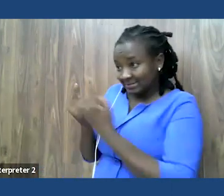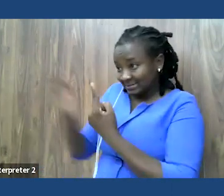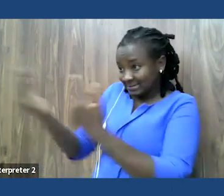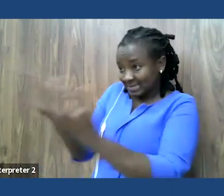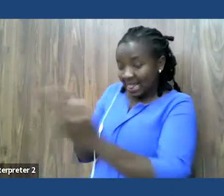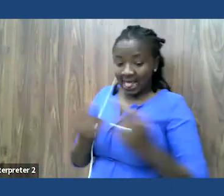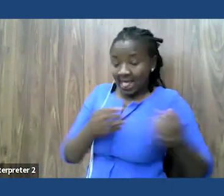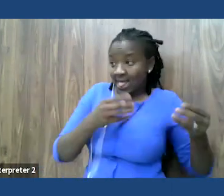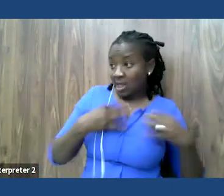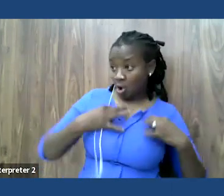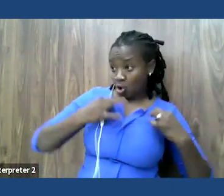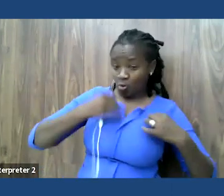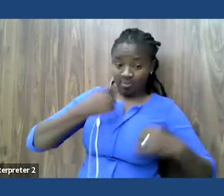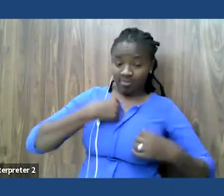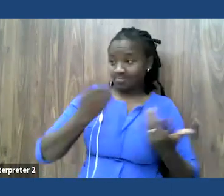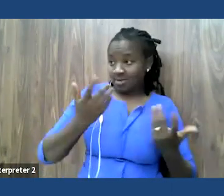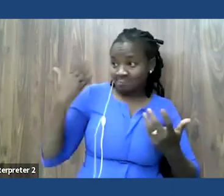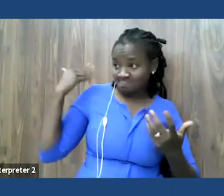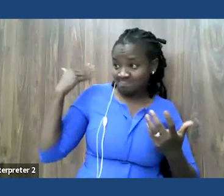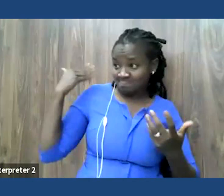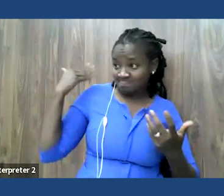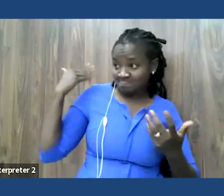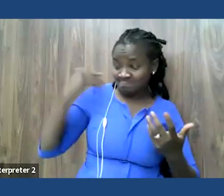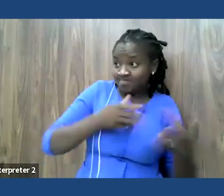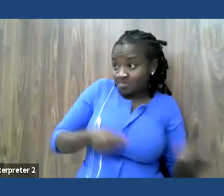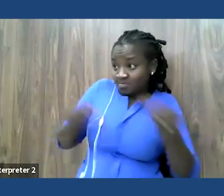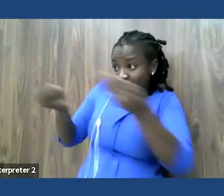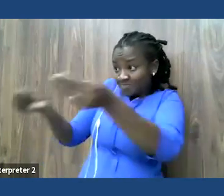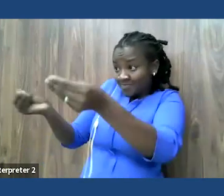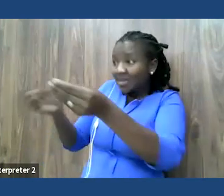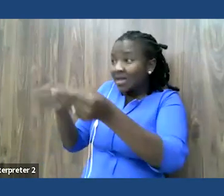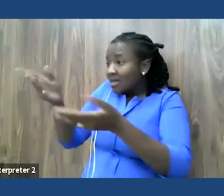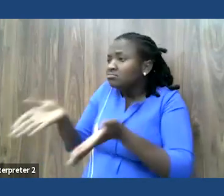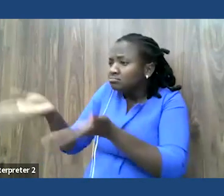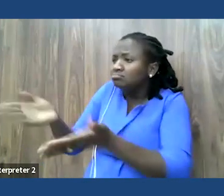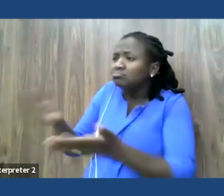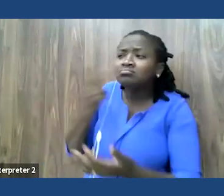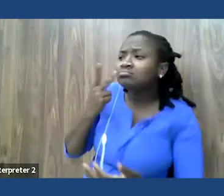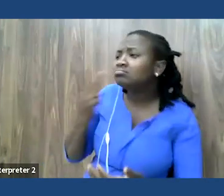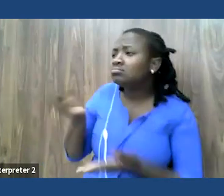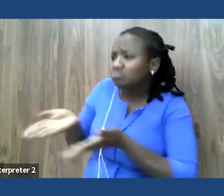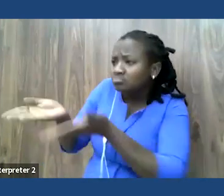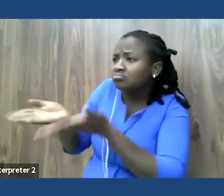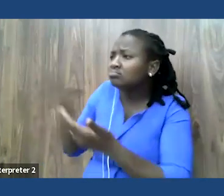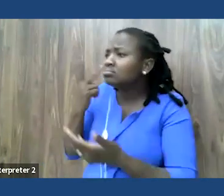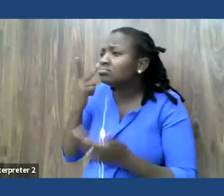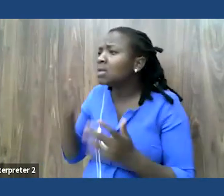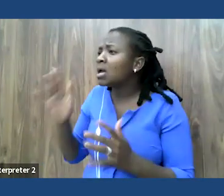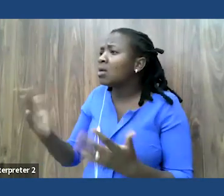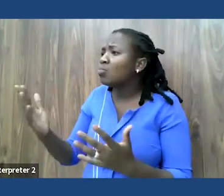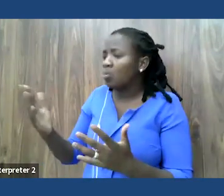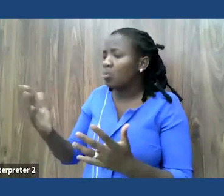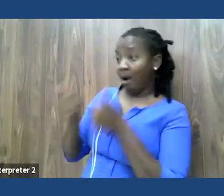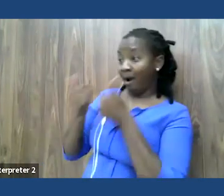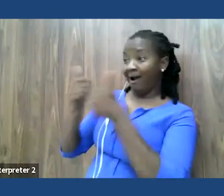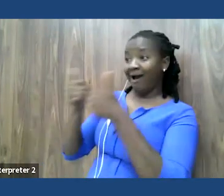So I think the technologies really enable us to have this kind of input and voice in